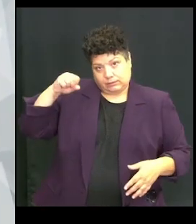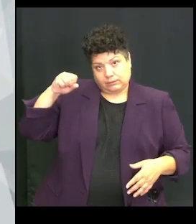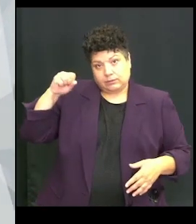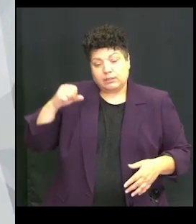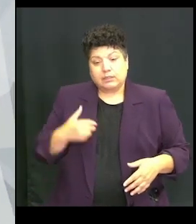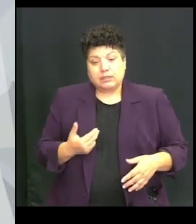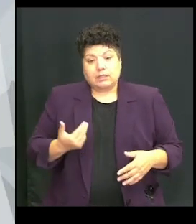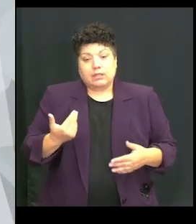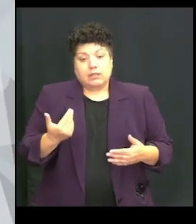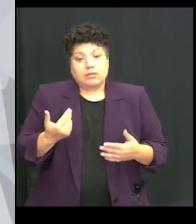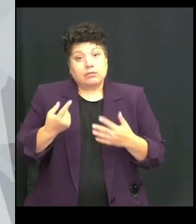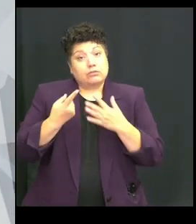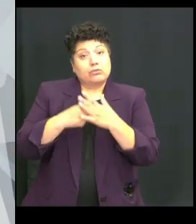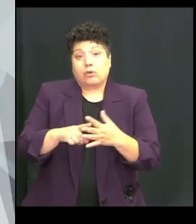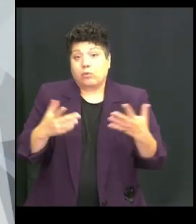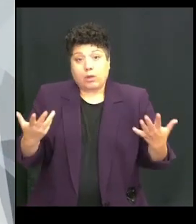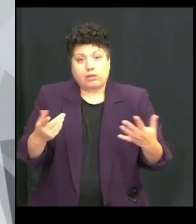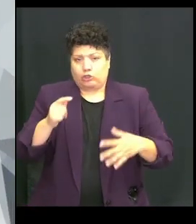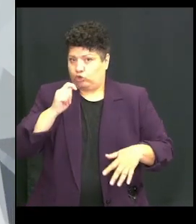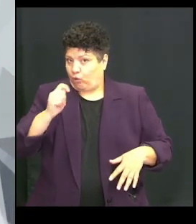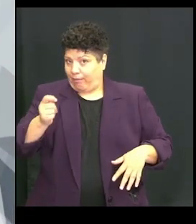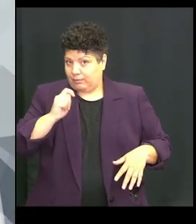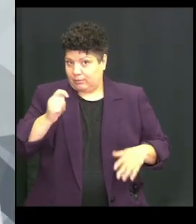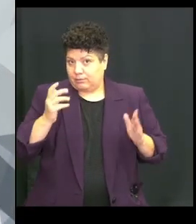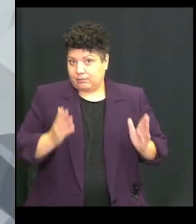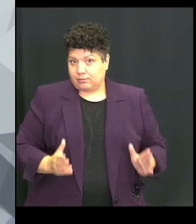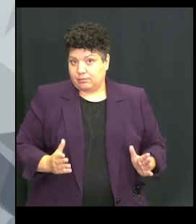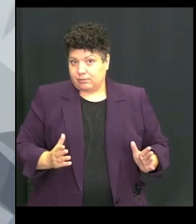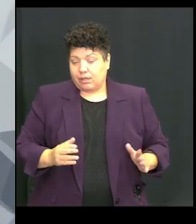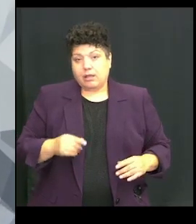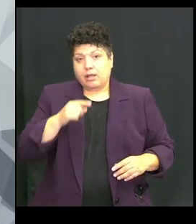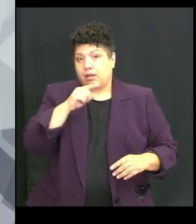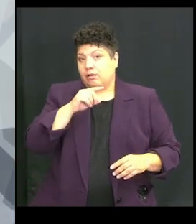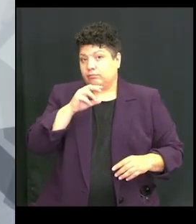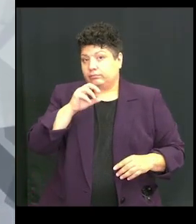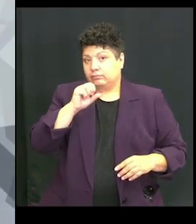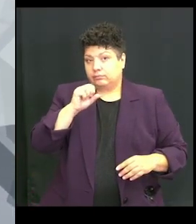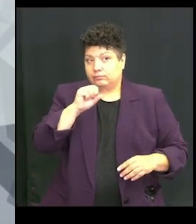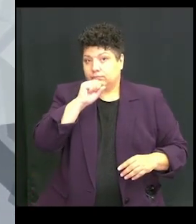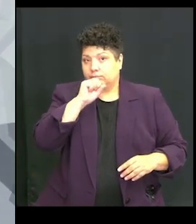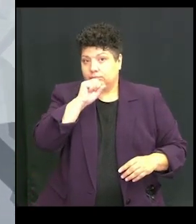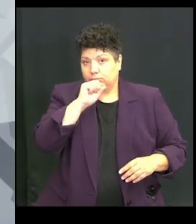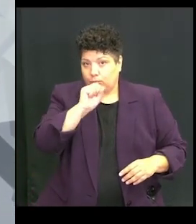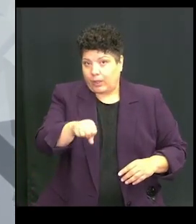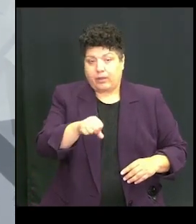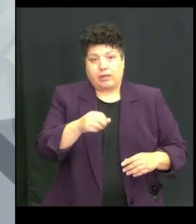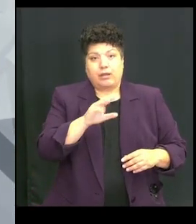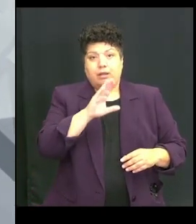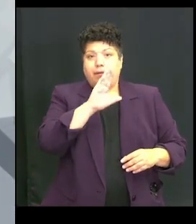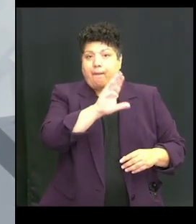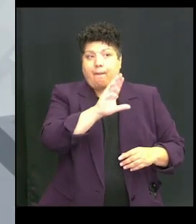starts with journalists that love the narratives that Canada equals the US on anything.